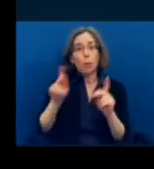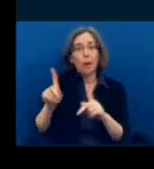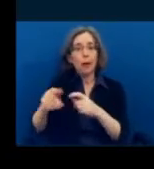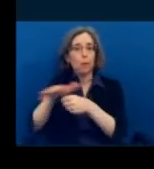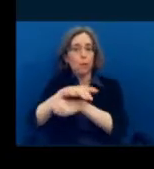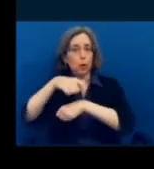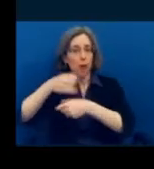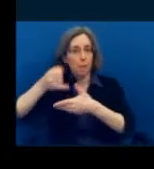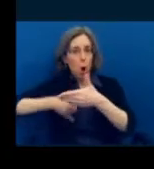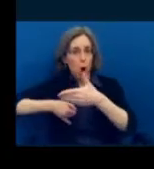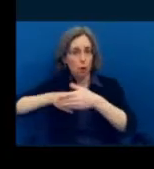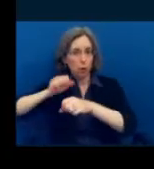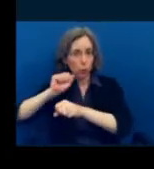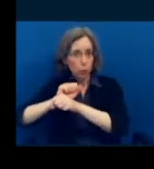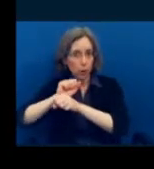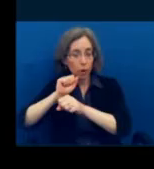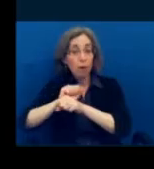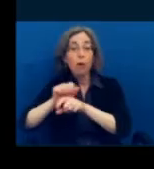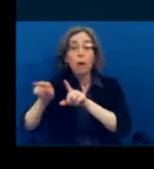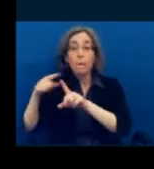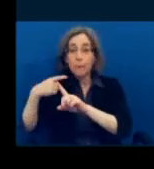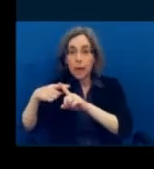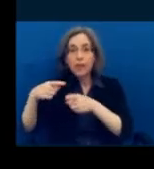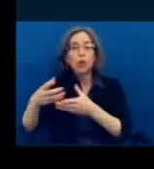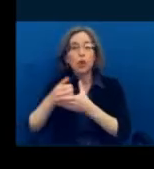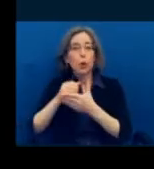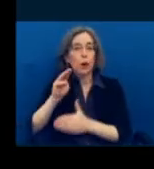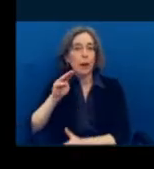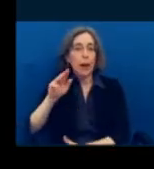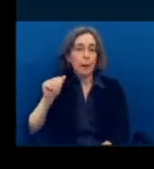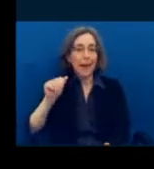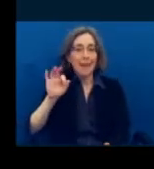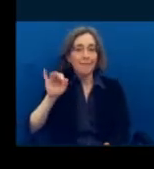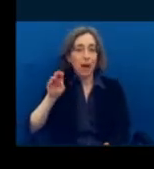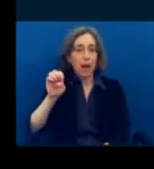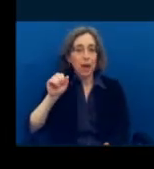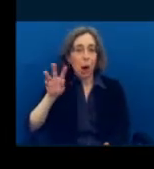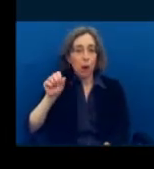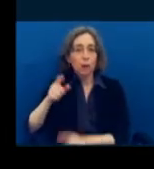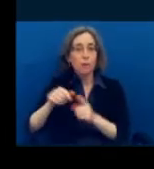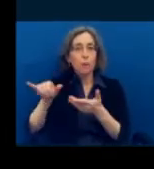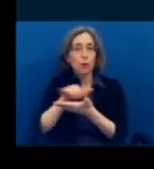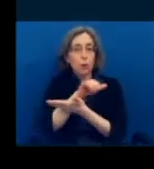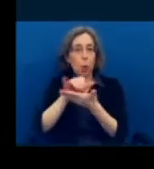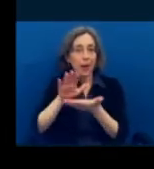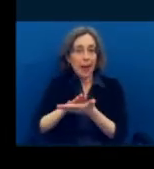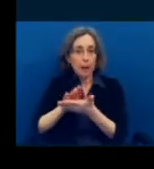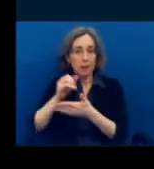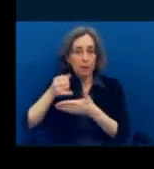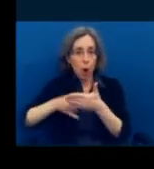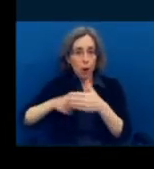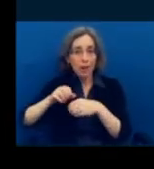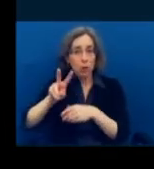ARTIST. SHE EARNED HER MASTERS AND